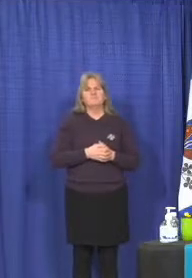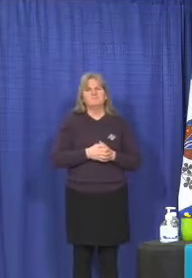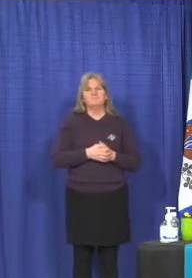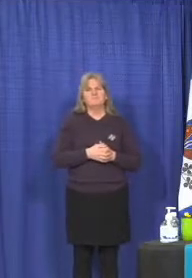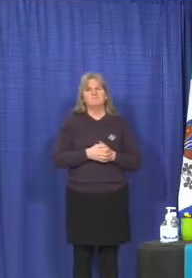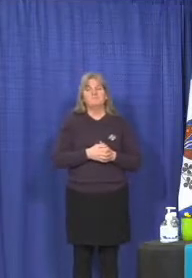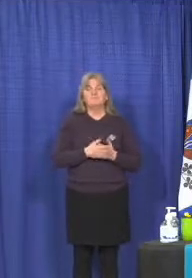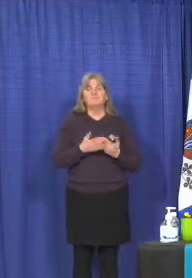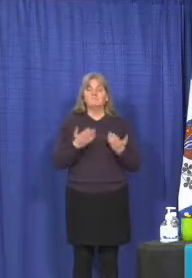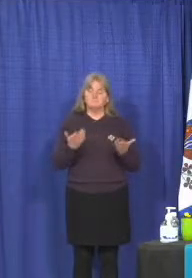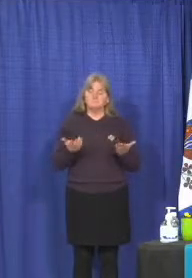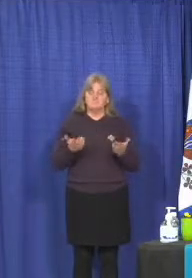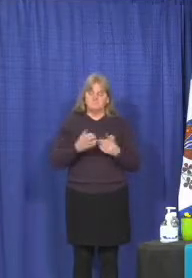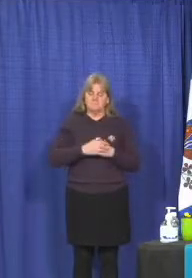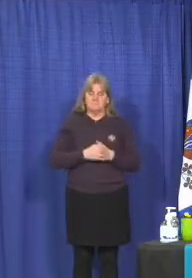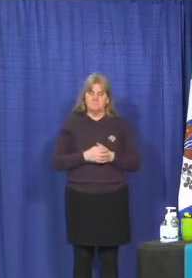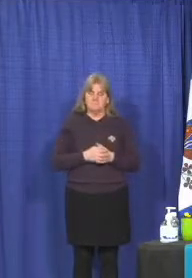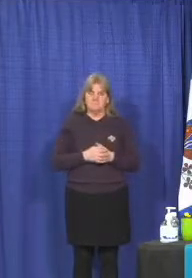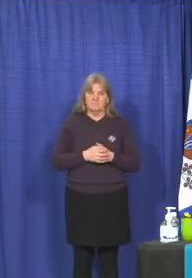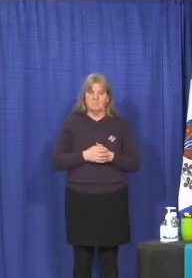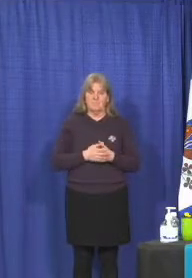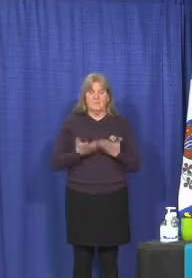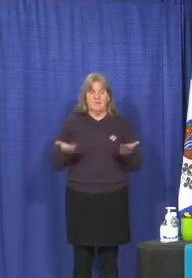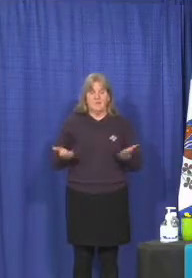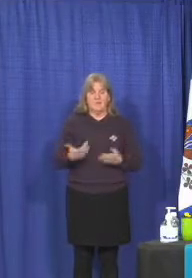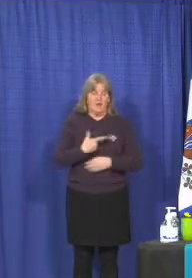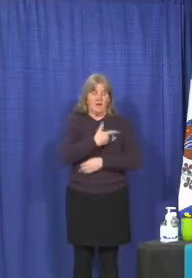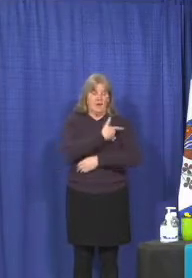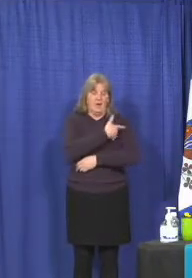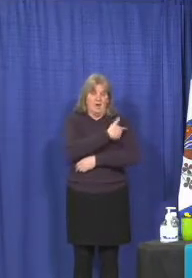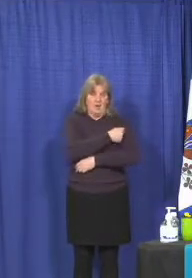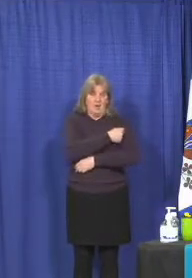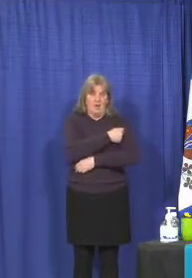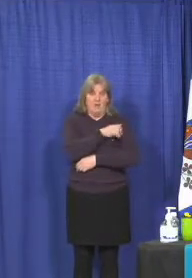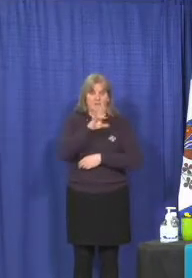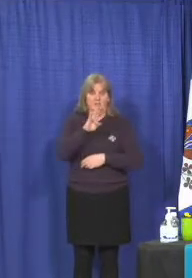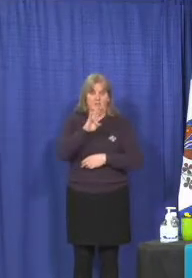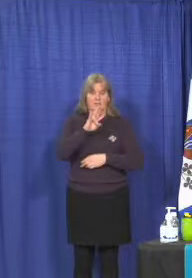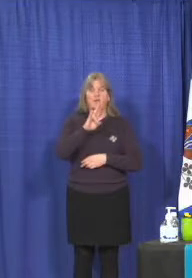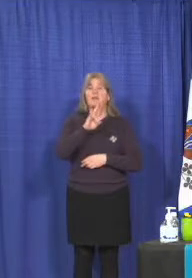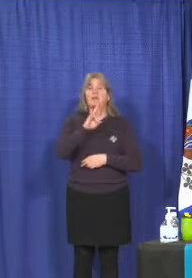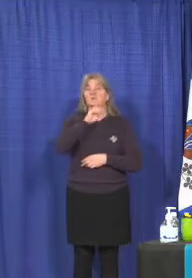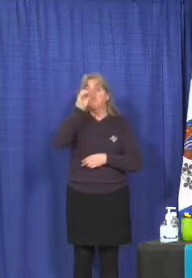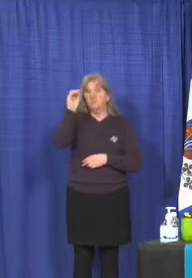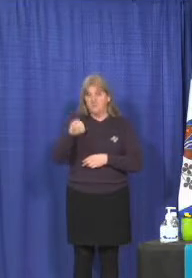We reached in the area of 70 percent of the eligible population having their first